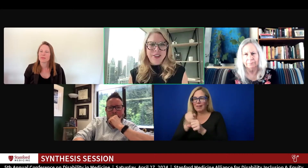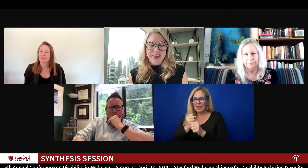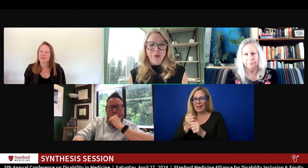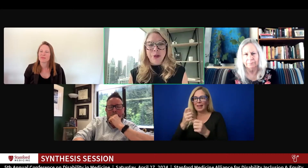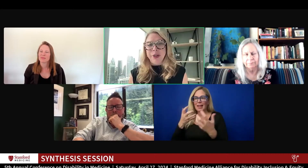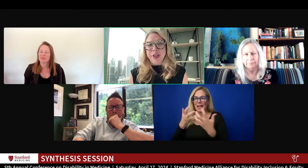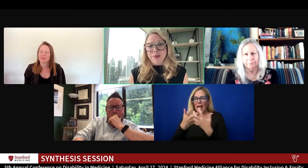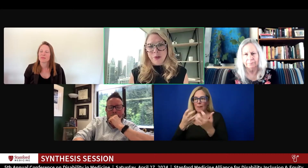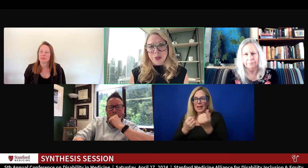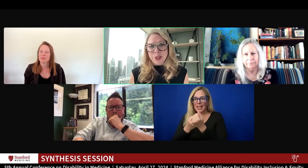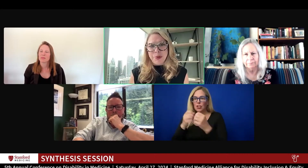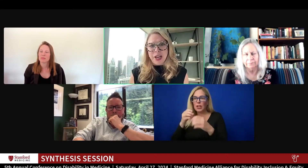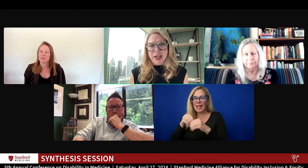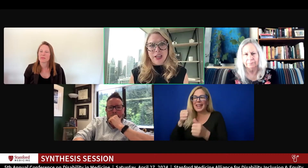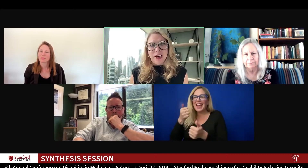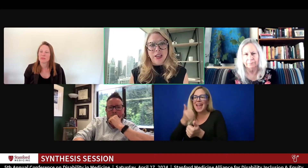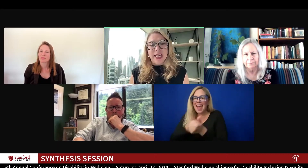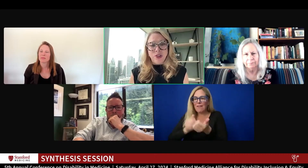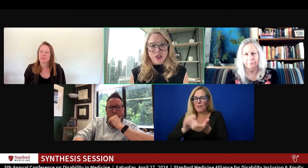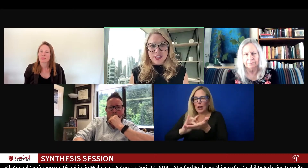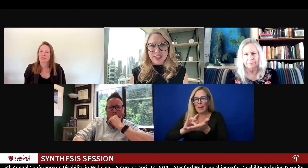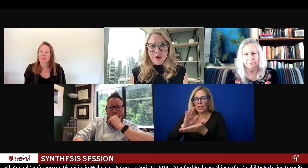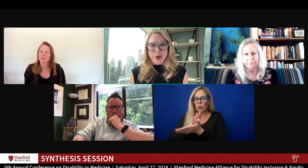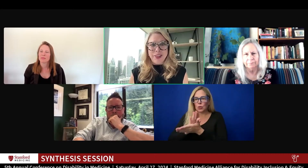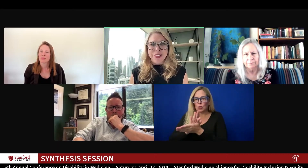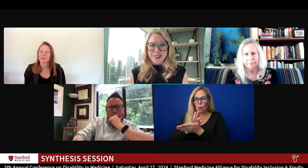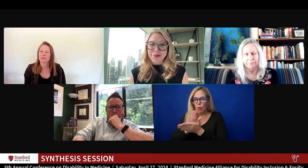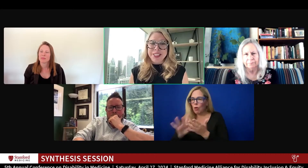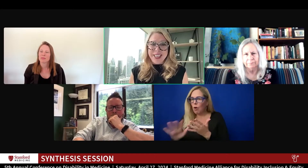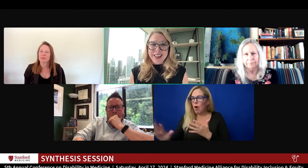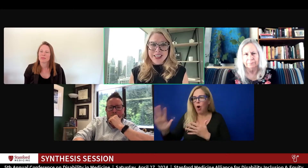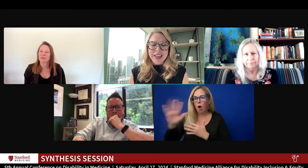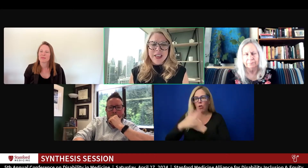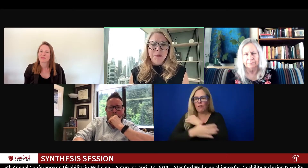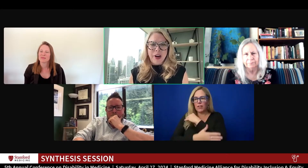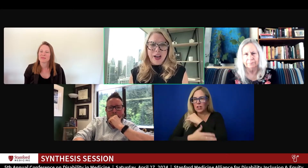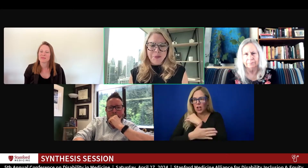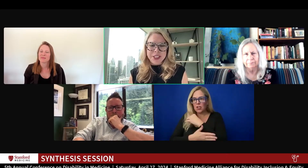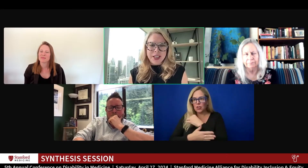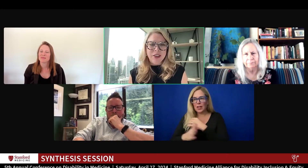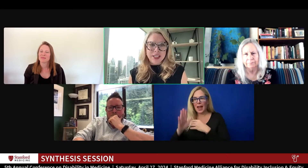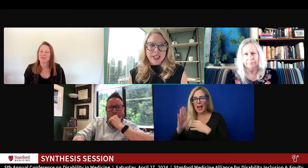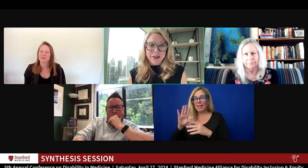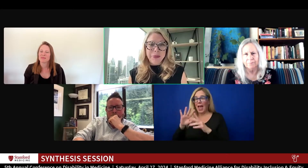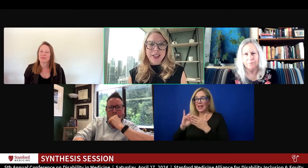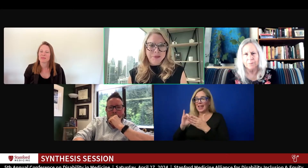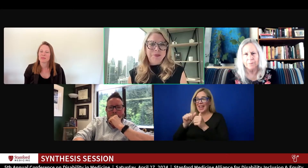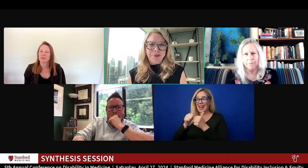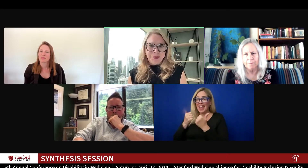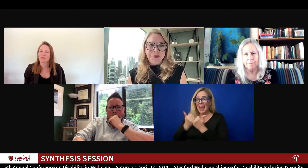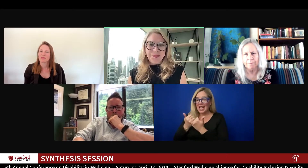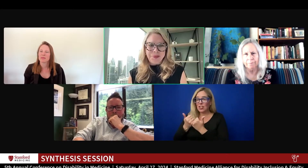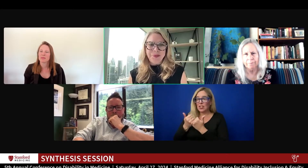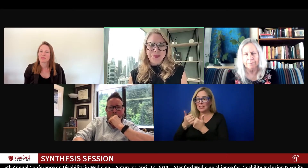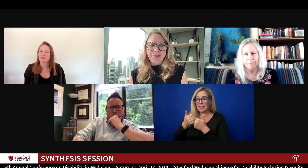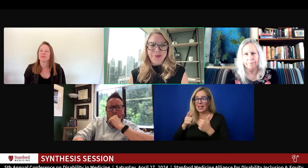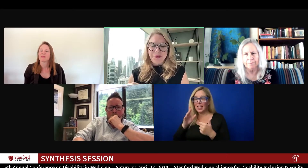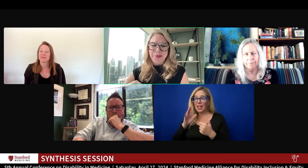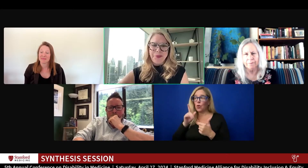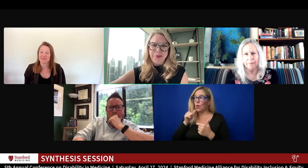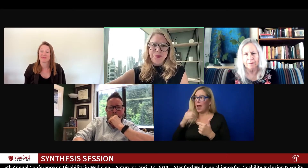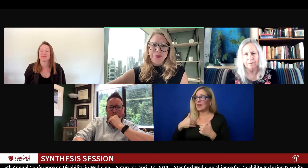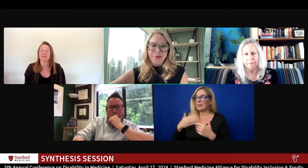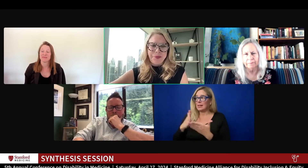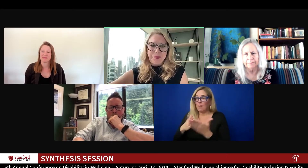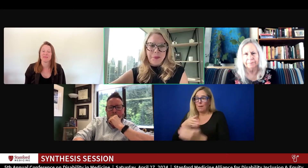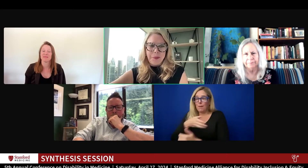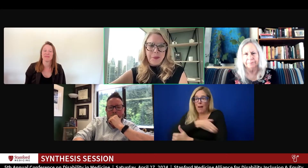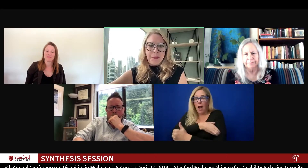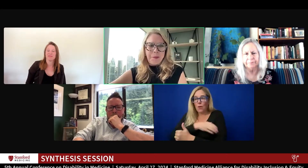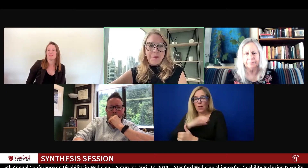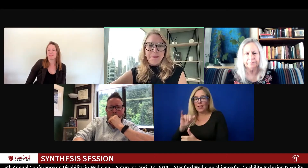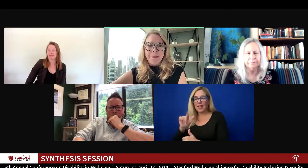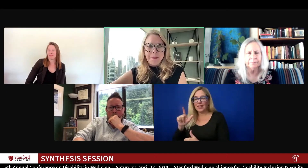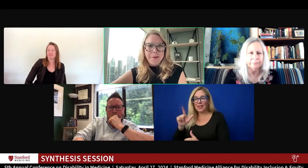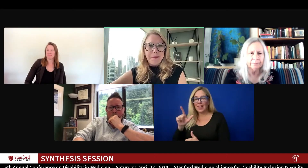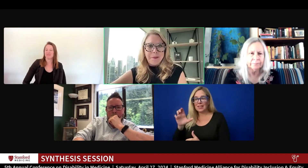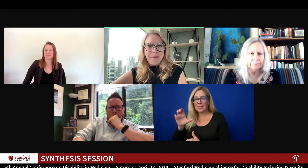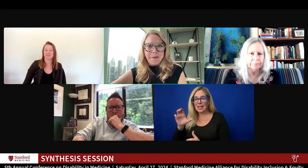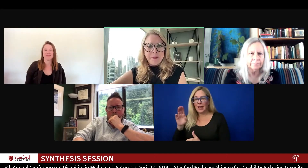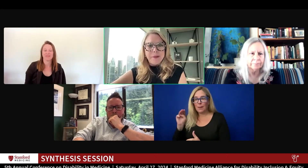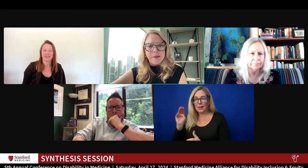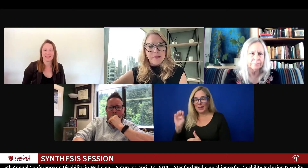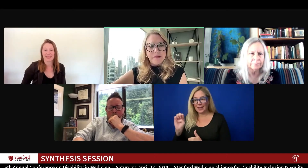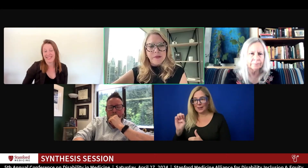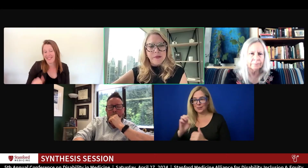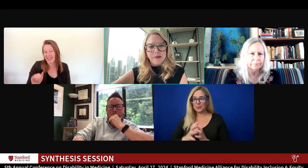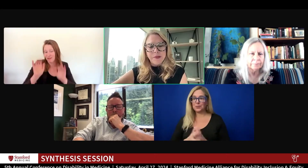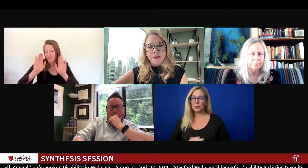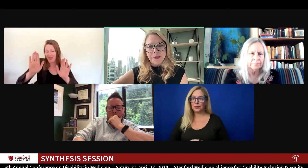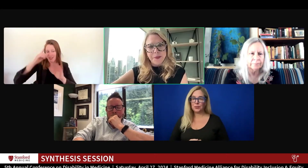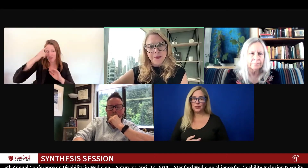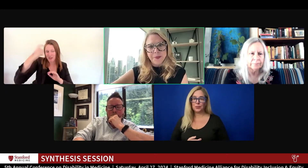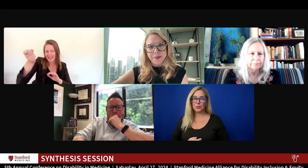And then that will be reinforced by an agency with some teeth perhaps the LCME.